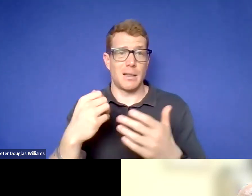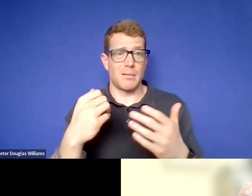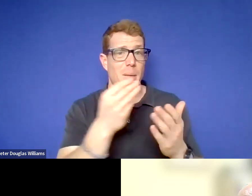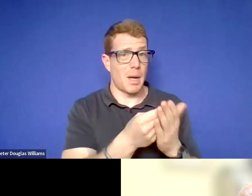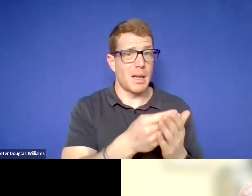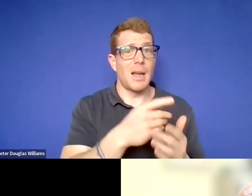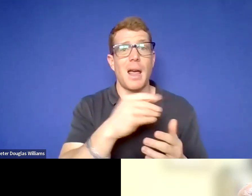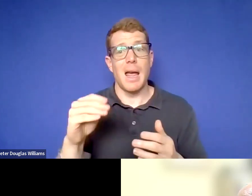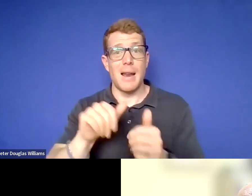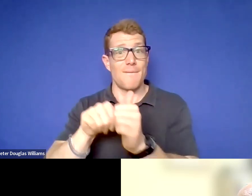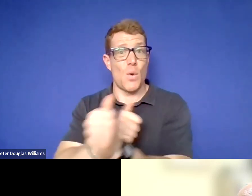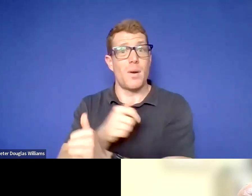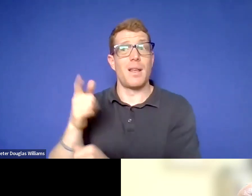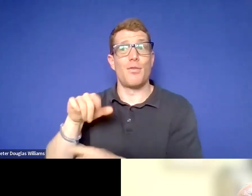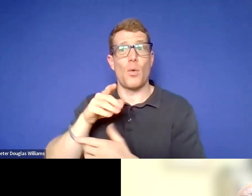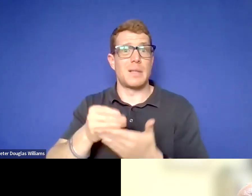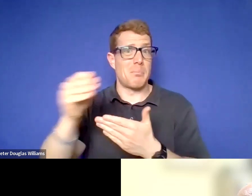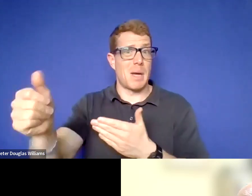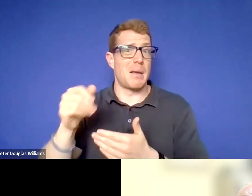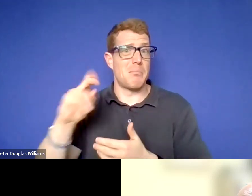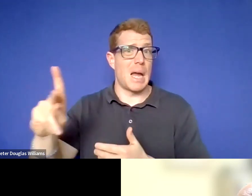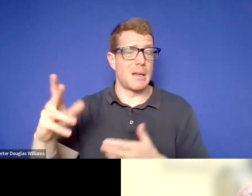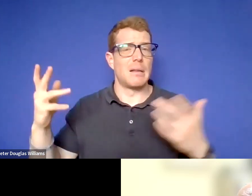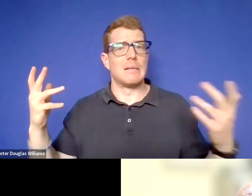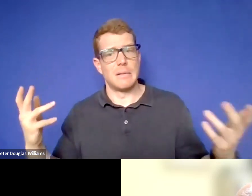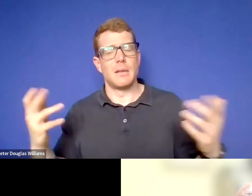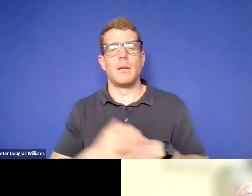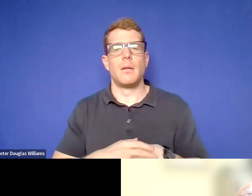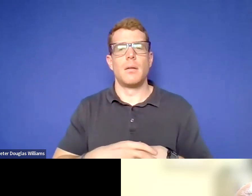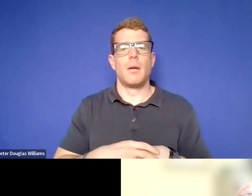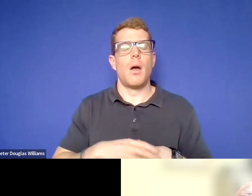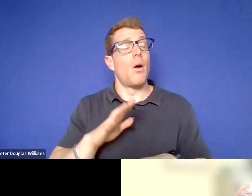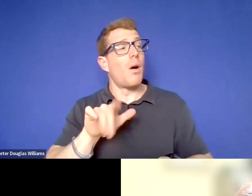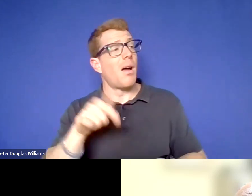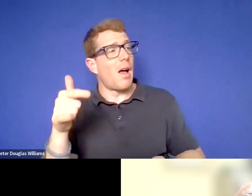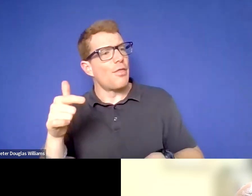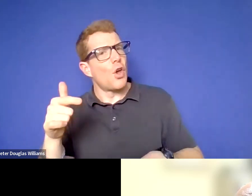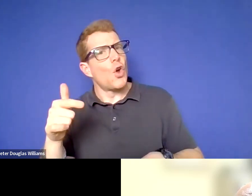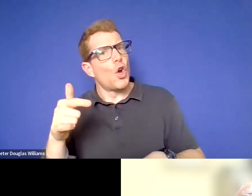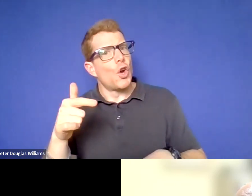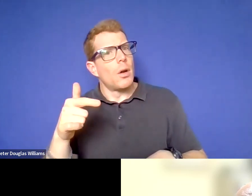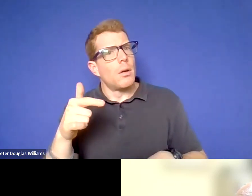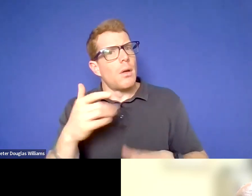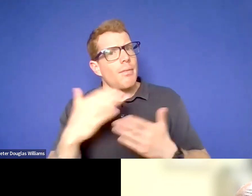Okay, and the other entity. that does the same type of program as you in Louisiana is lighthouse.